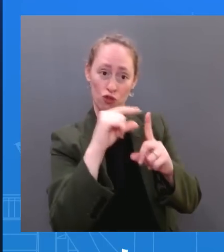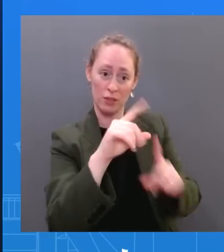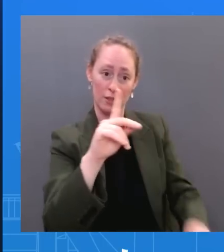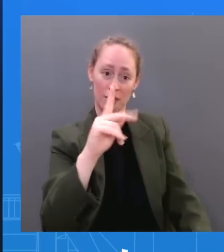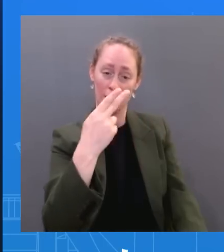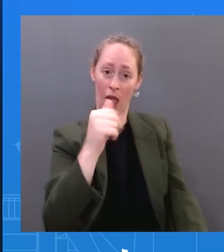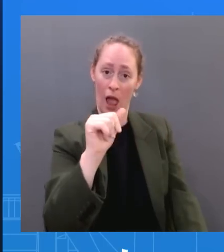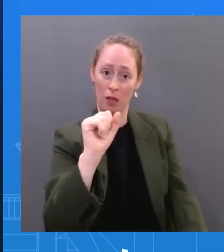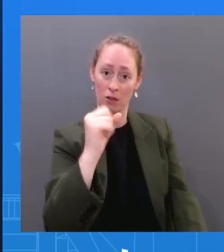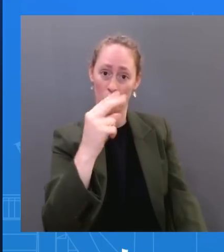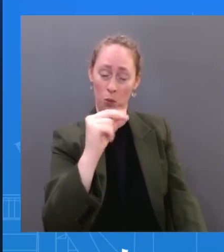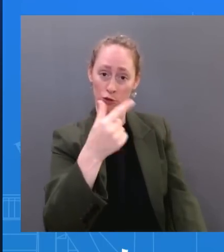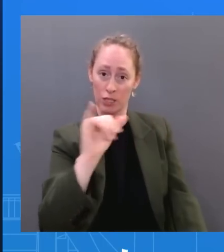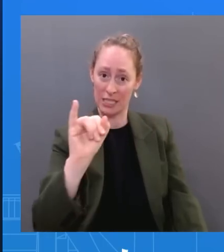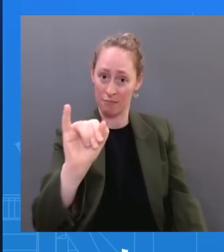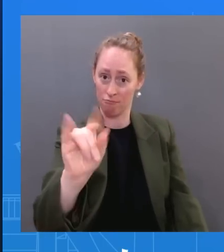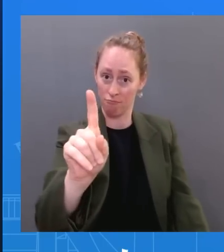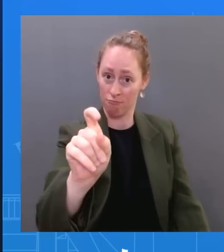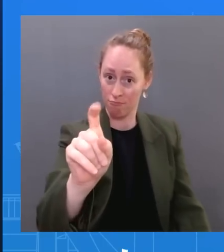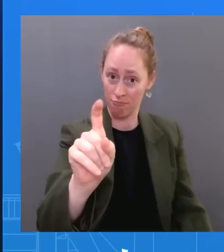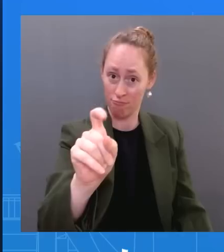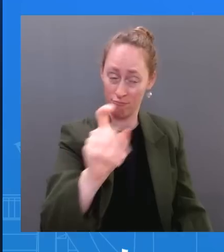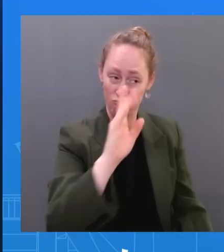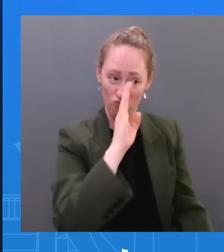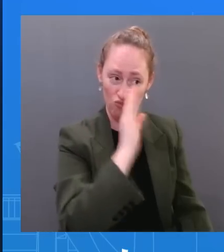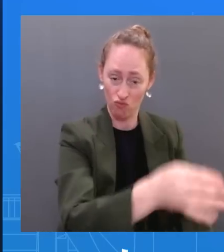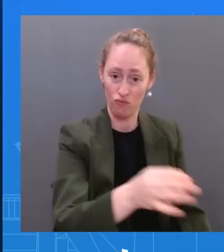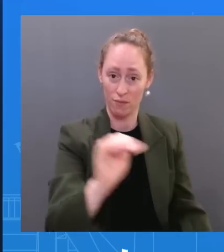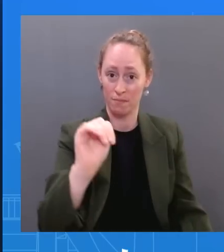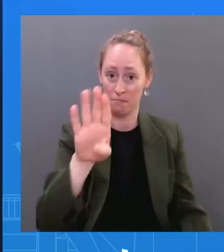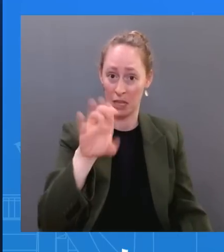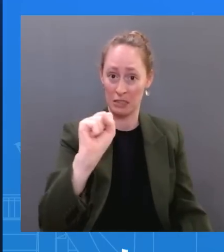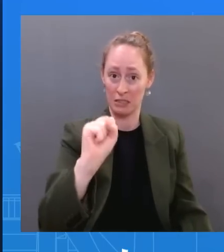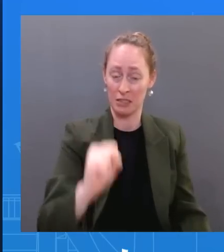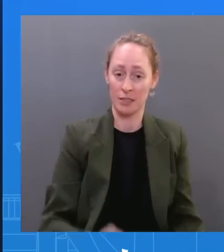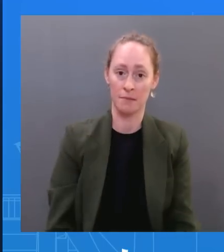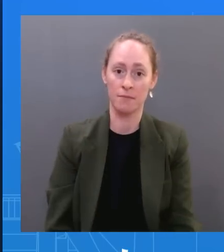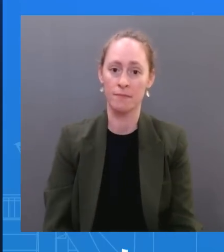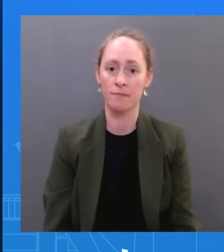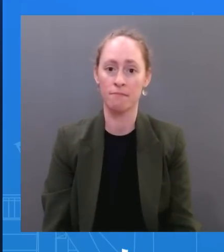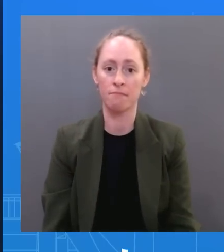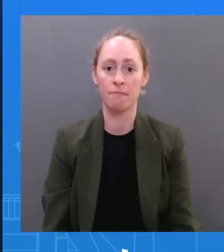I'll let the President do that -- you know, have the opportunity to have his engagement